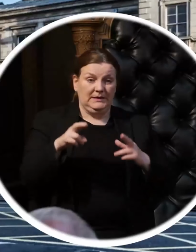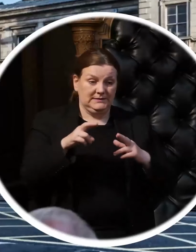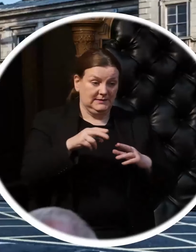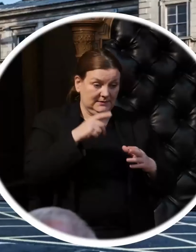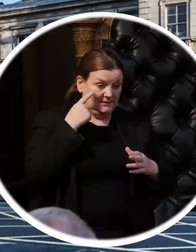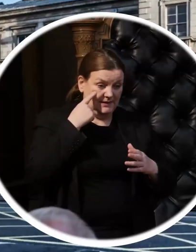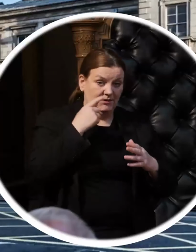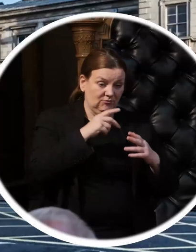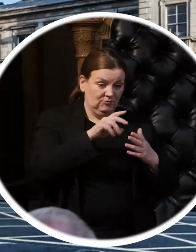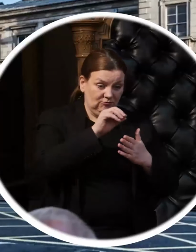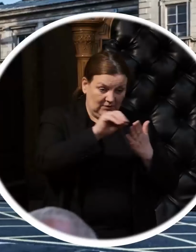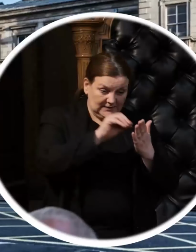writing and talking about it.